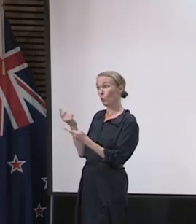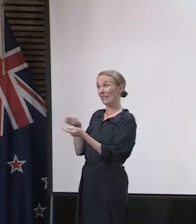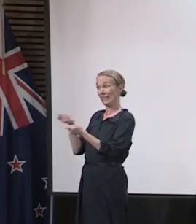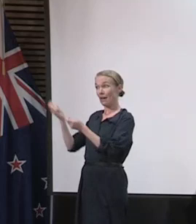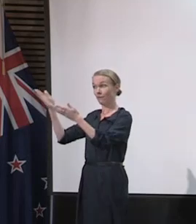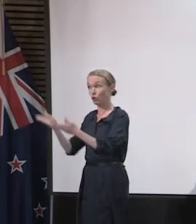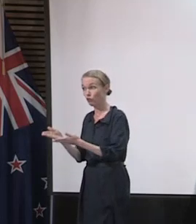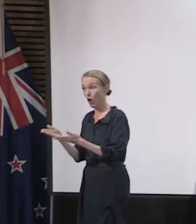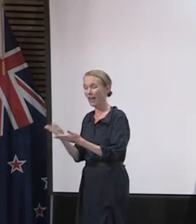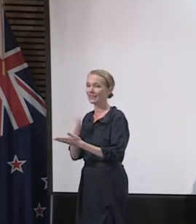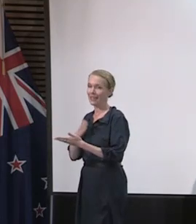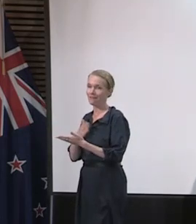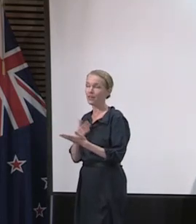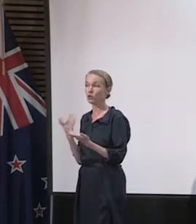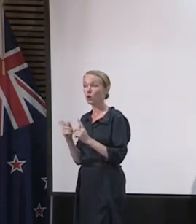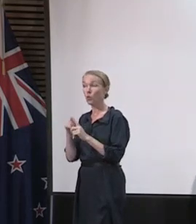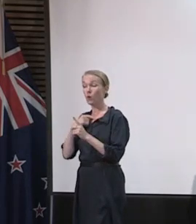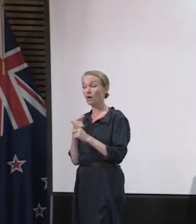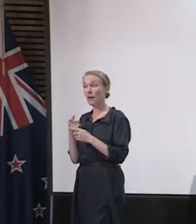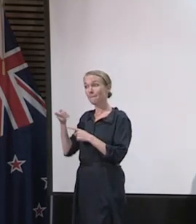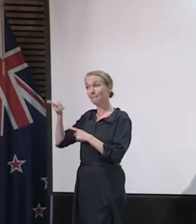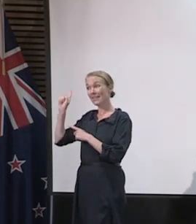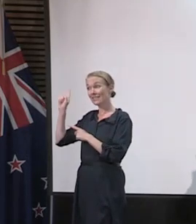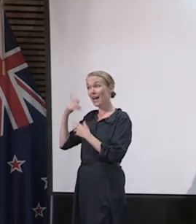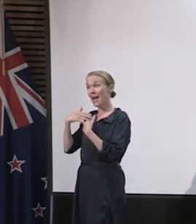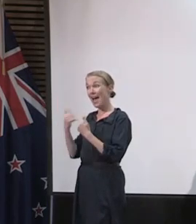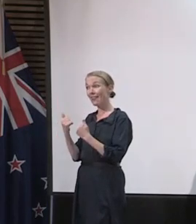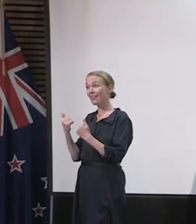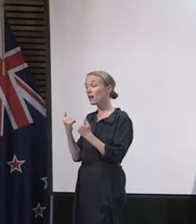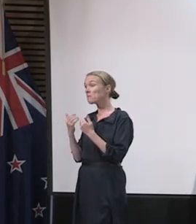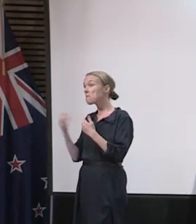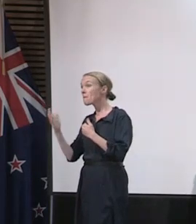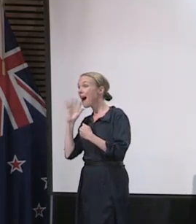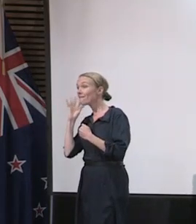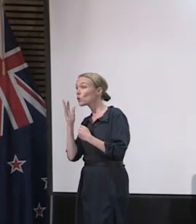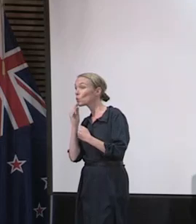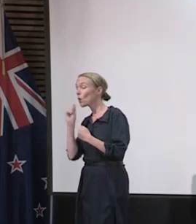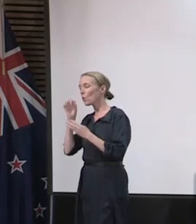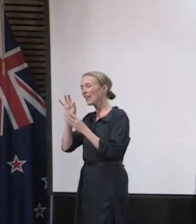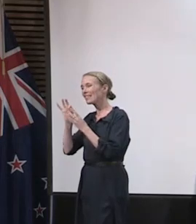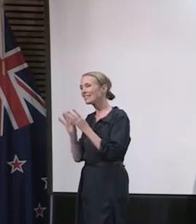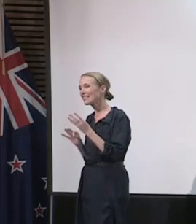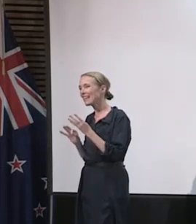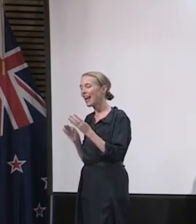balances to support funeral directors and managing that. So, it means in a couple of hours you will get the details